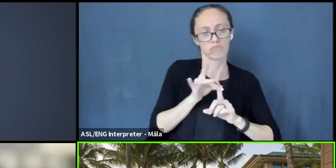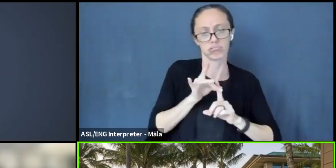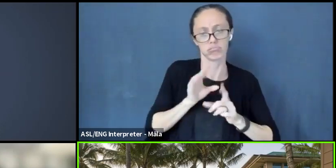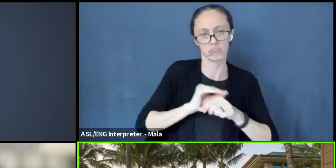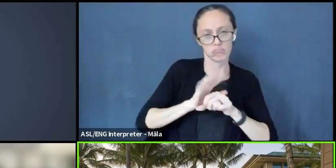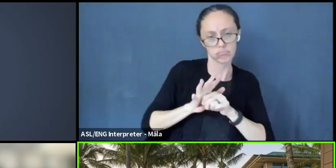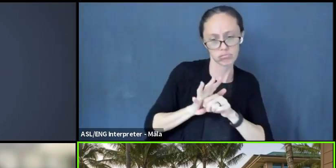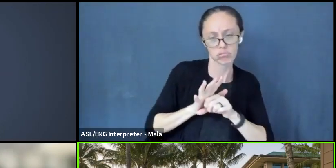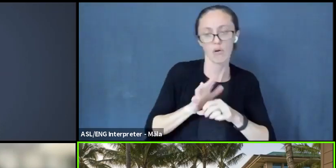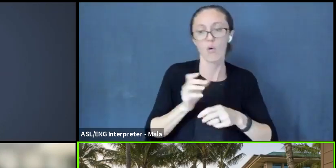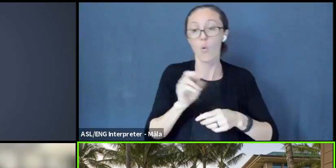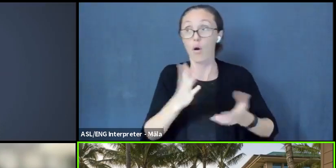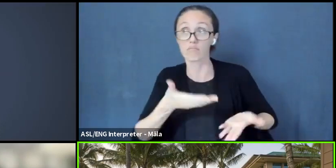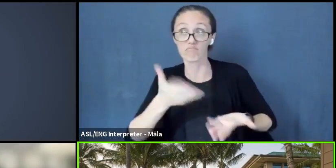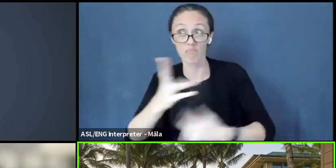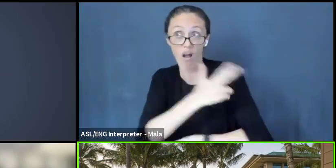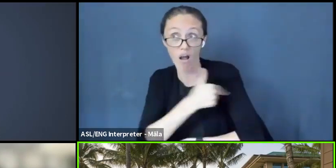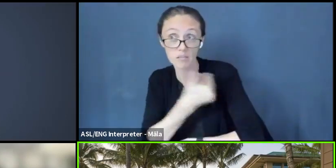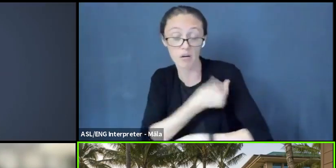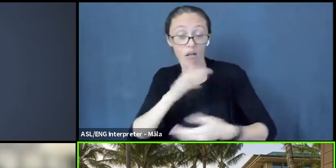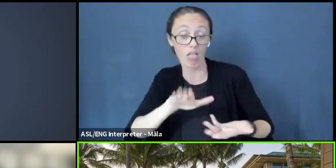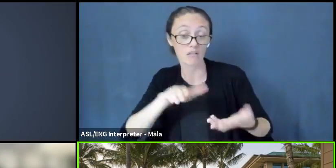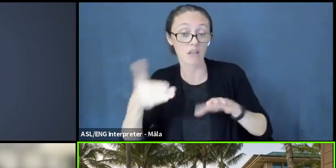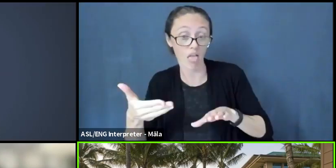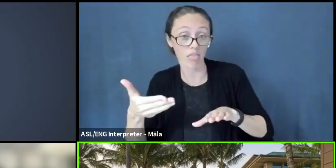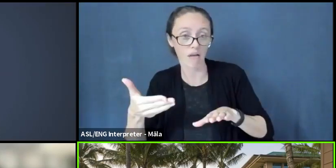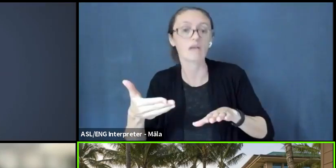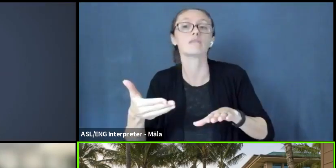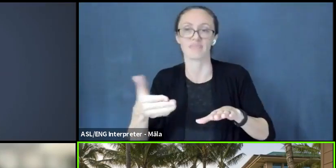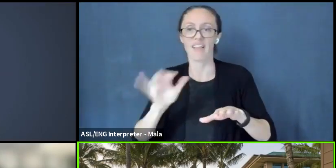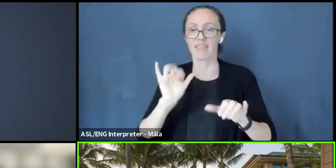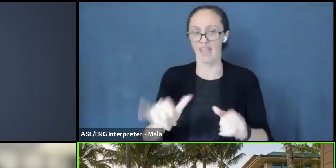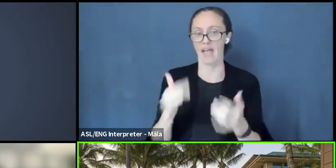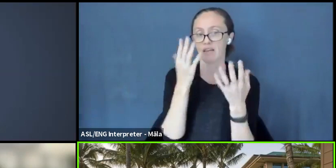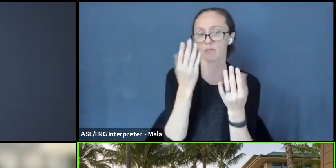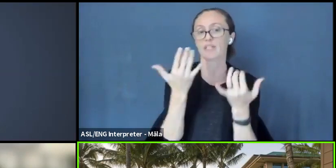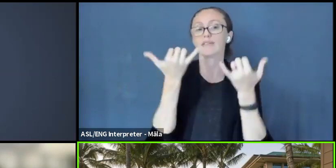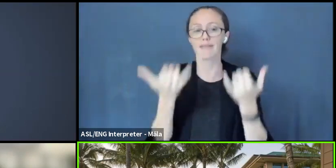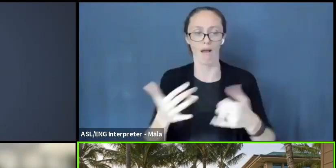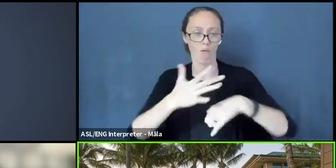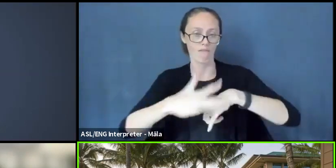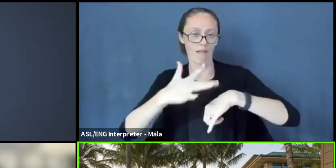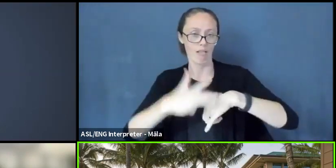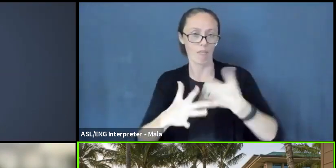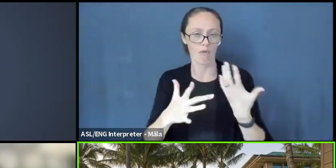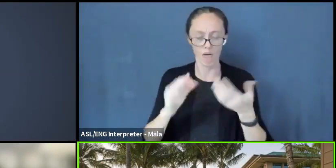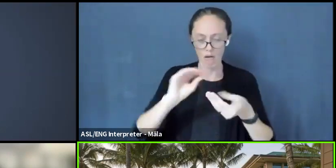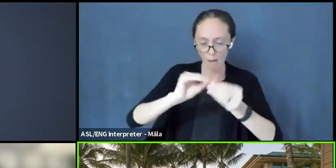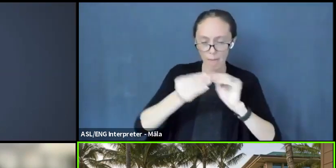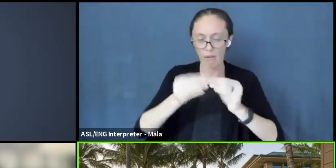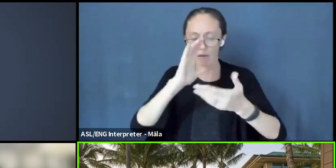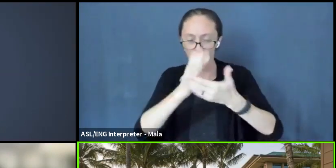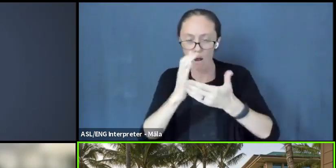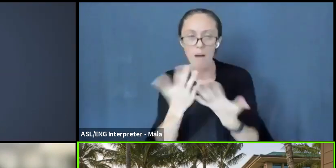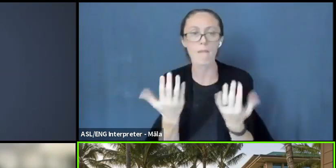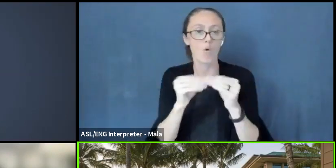or hospitalization or Department of Health. They have been easier to understand numbers. Now.